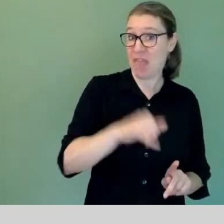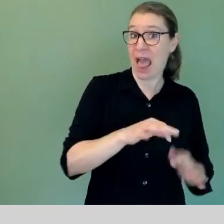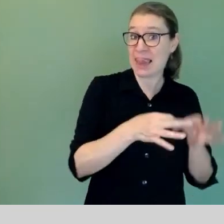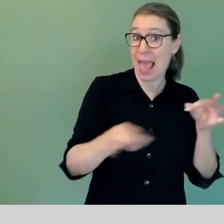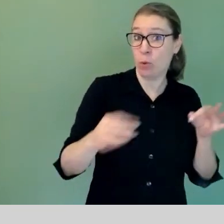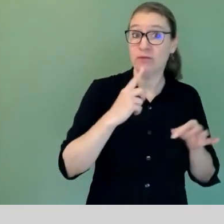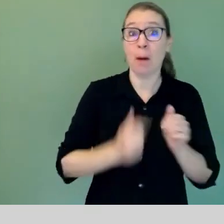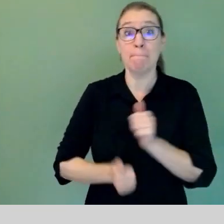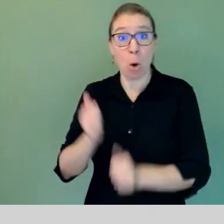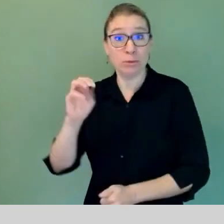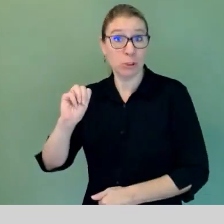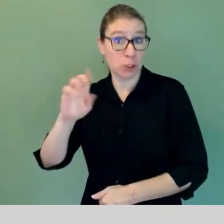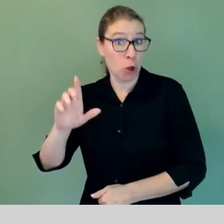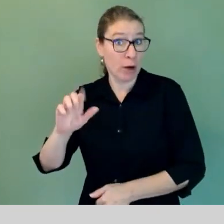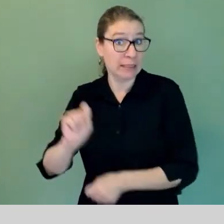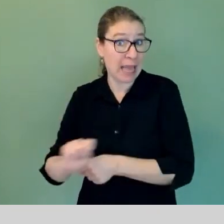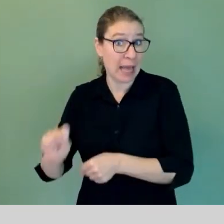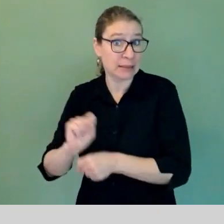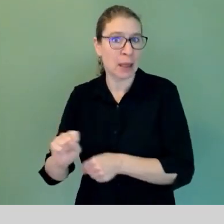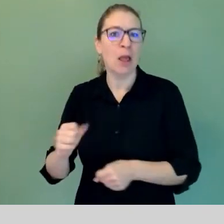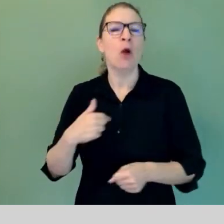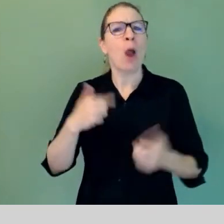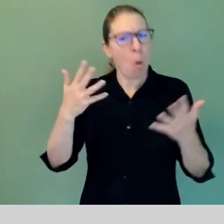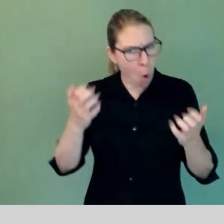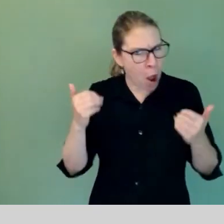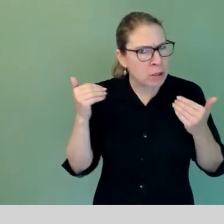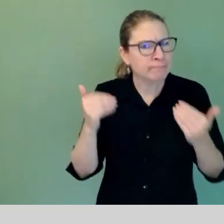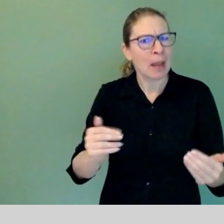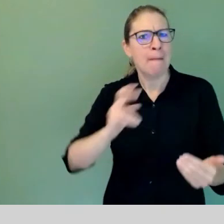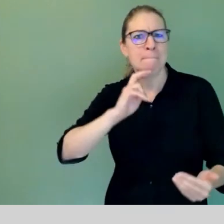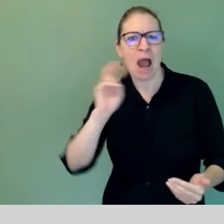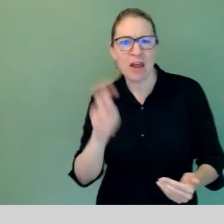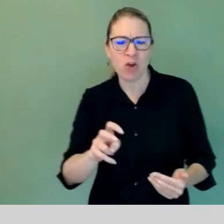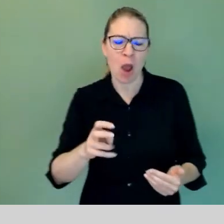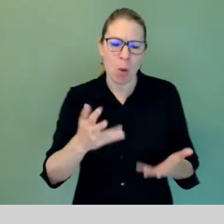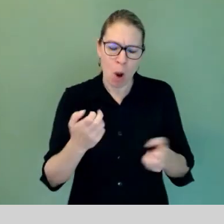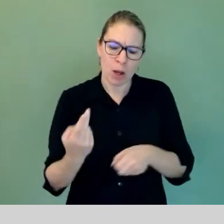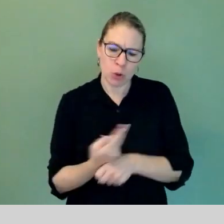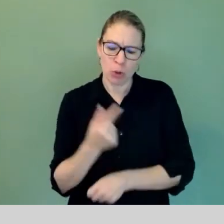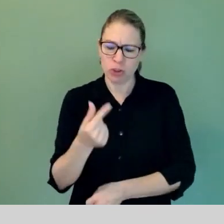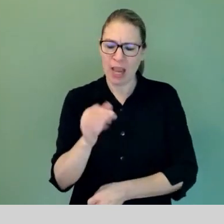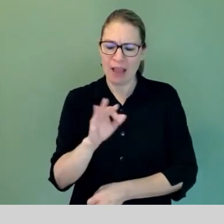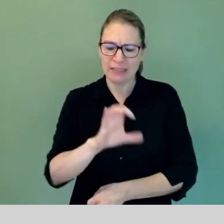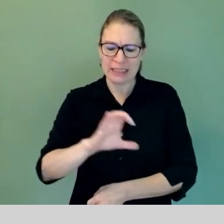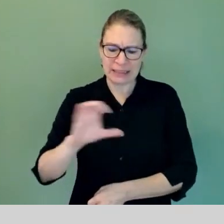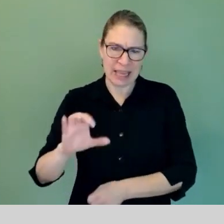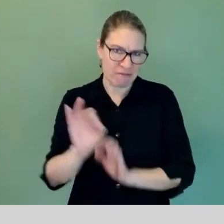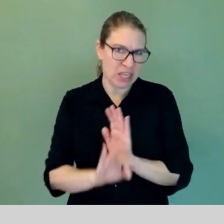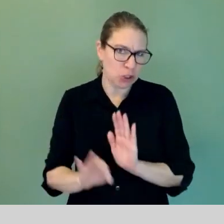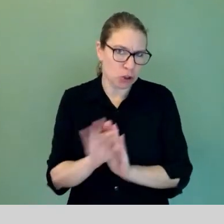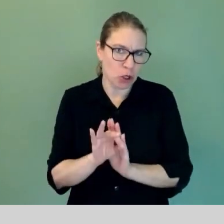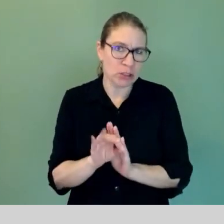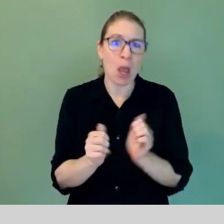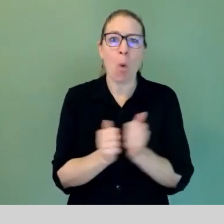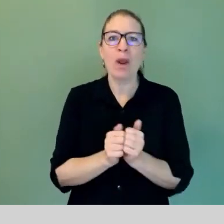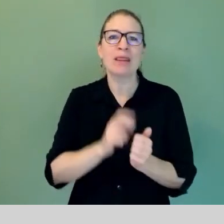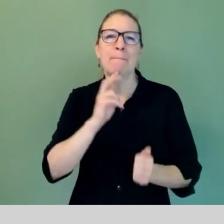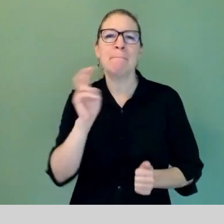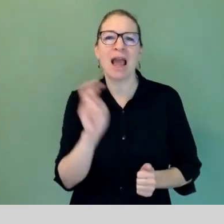of choice for majority of machine learning tasks. So I wanted to do that in Python, where I wanted to use GFCC features